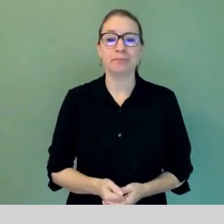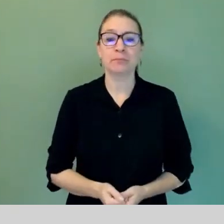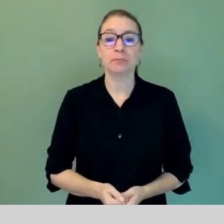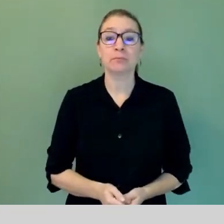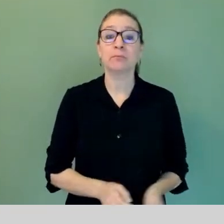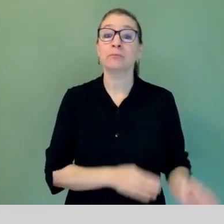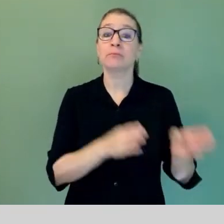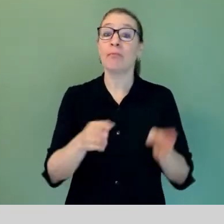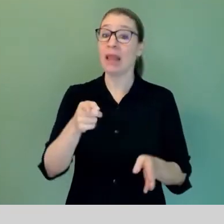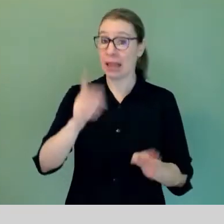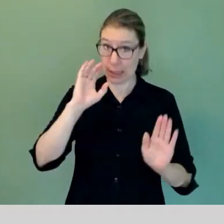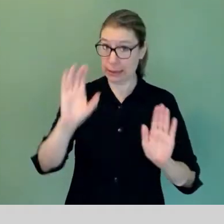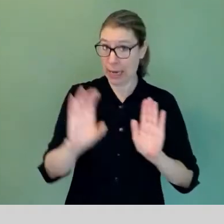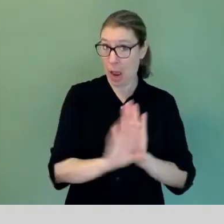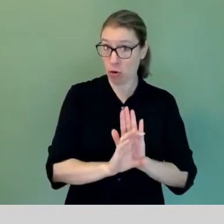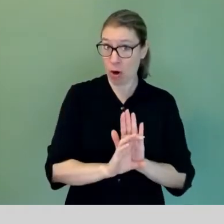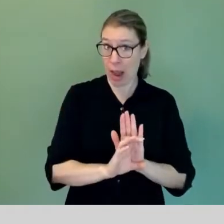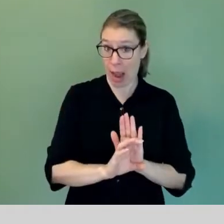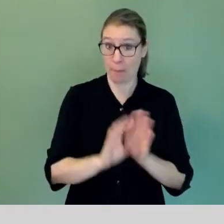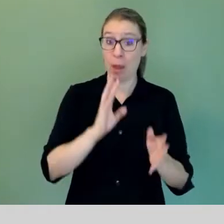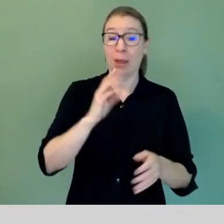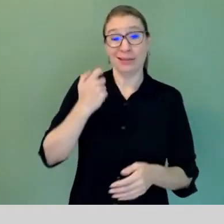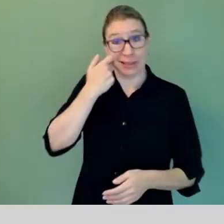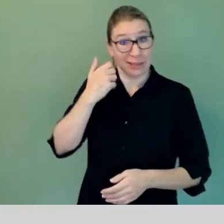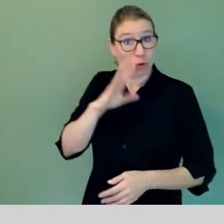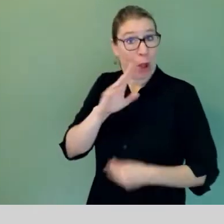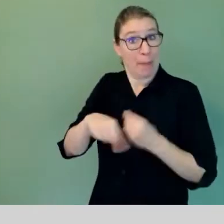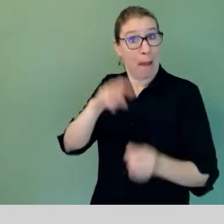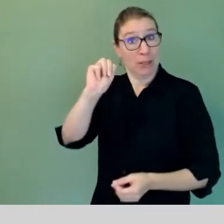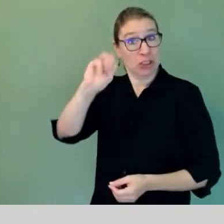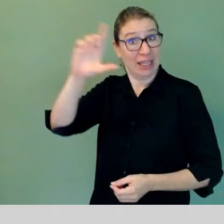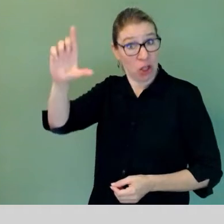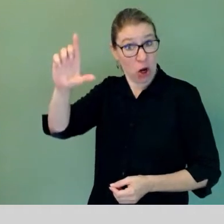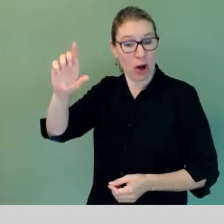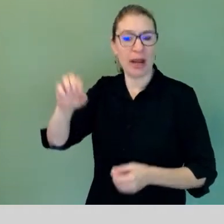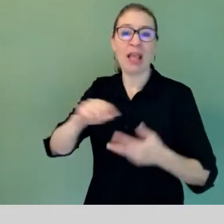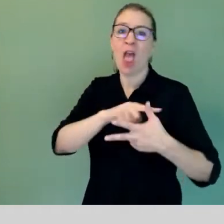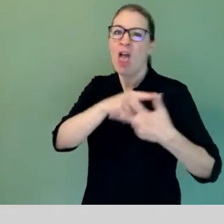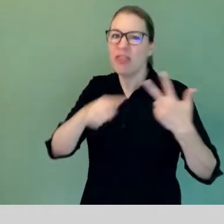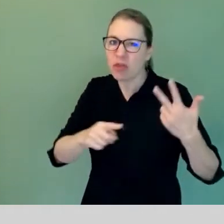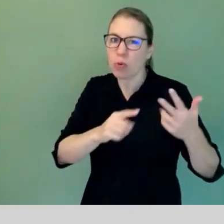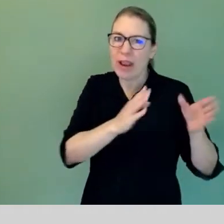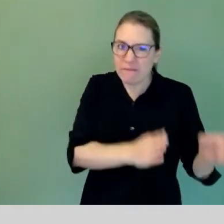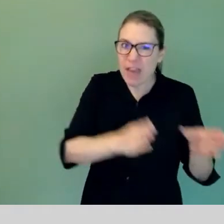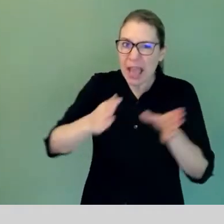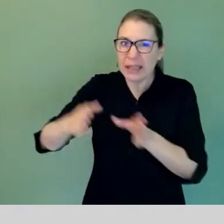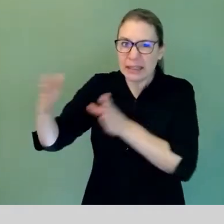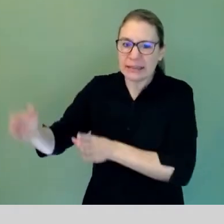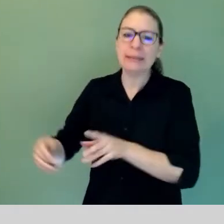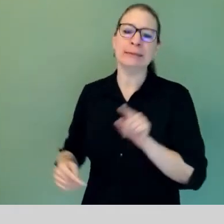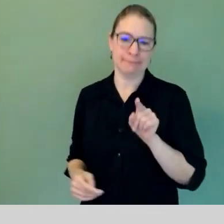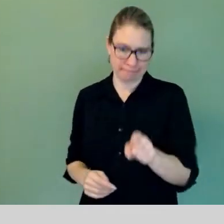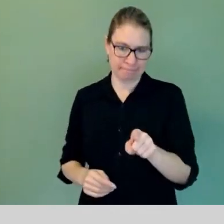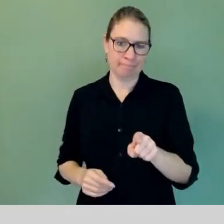So this is the diagram we saw very much earlier when we were talking about machine learning at a high level, you know, the three phases and everything.